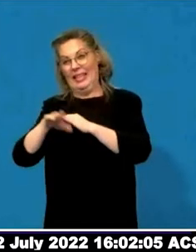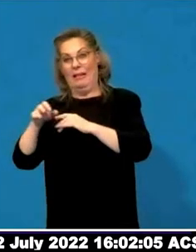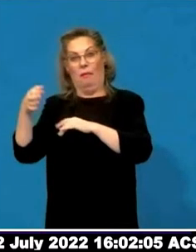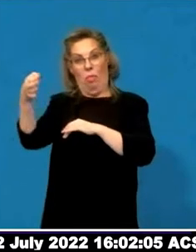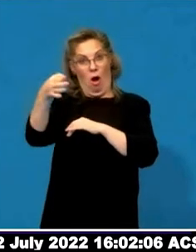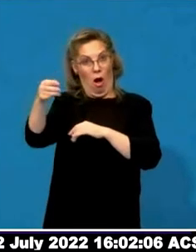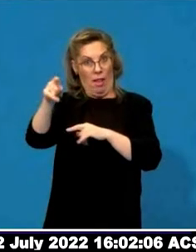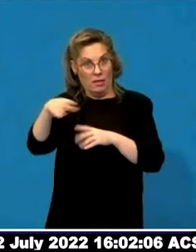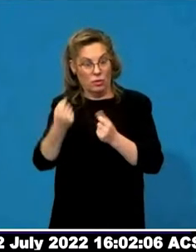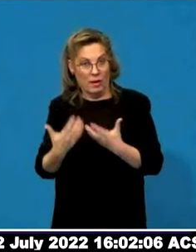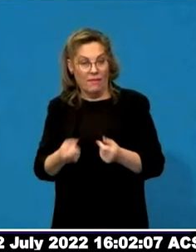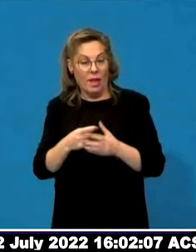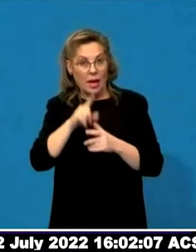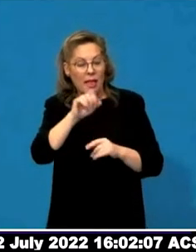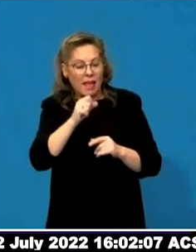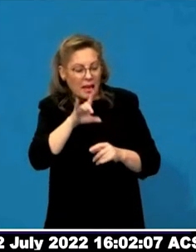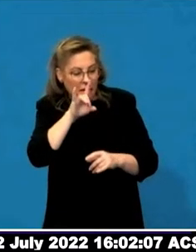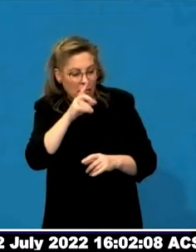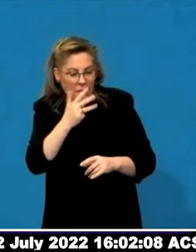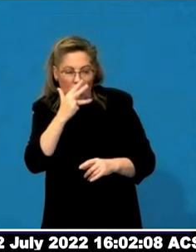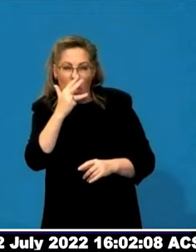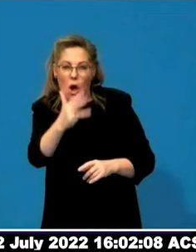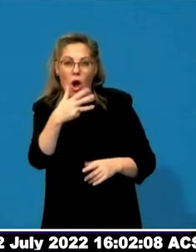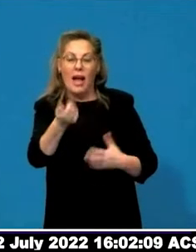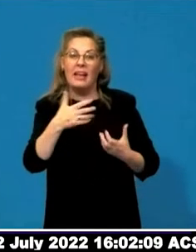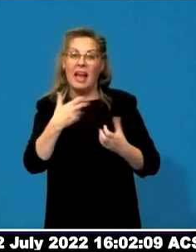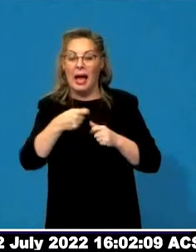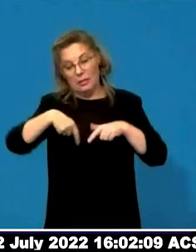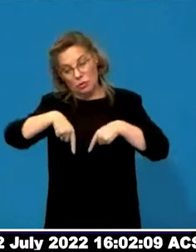to have a mechanical valve put in? Yes, that's correct.